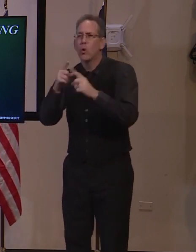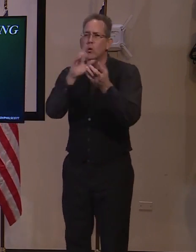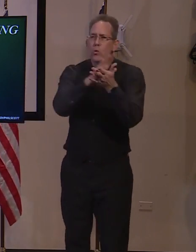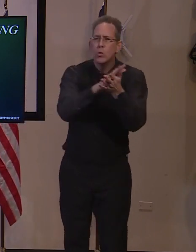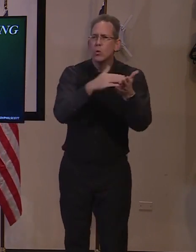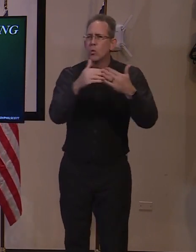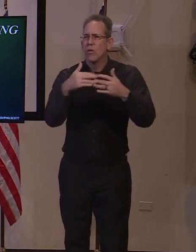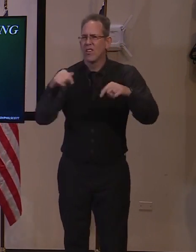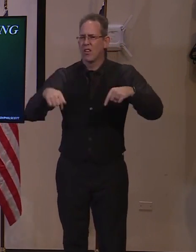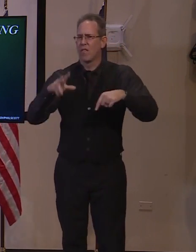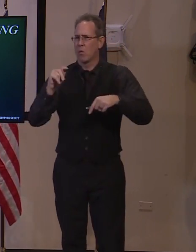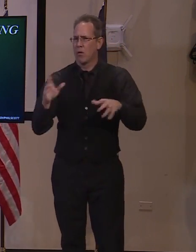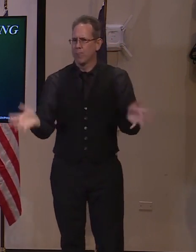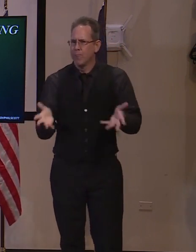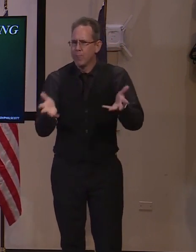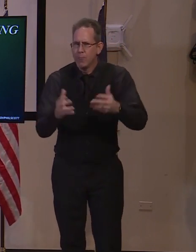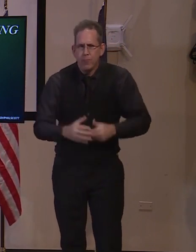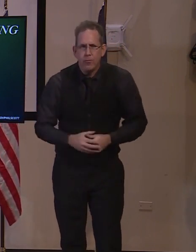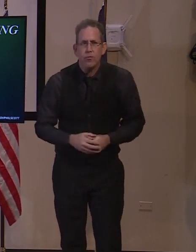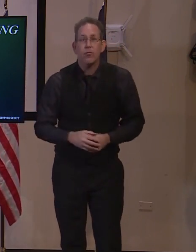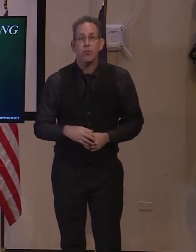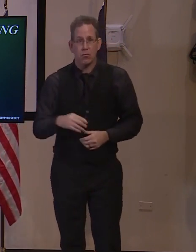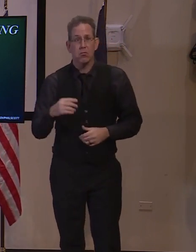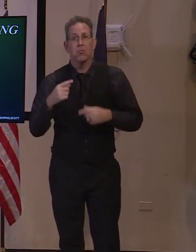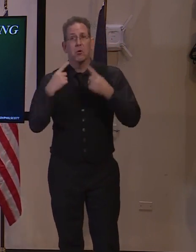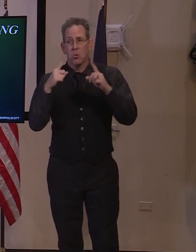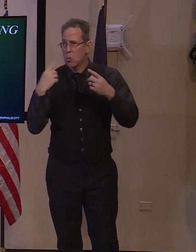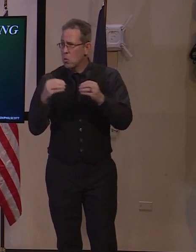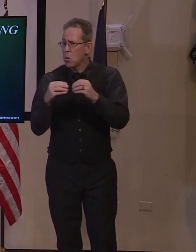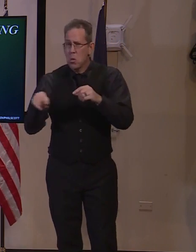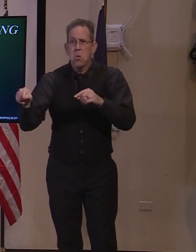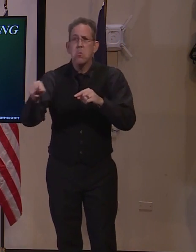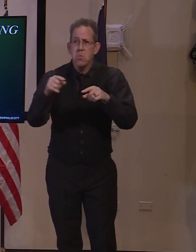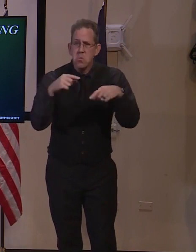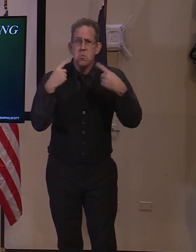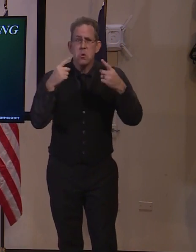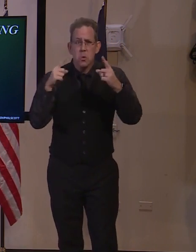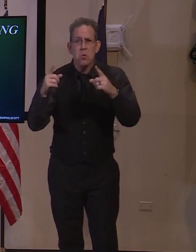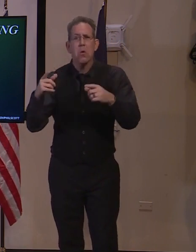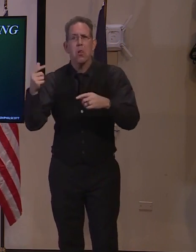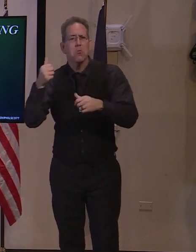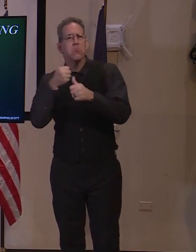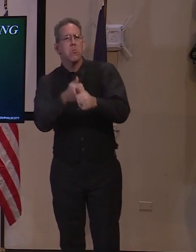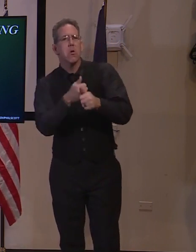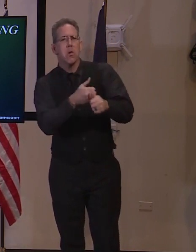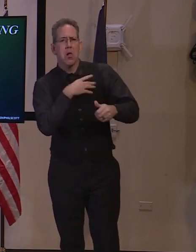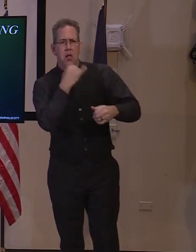as a model, and we're going to increase that effort. In the coming weeks, my